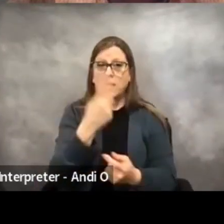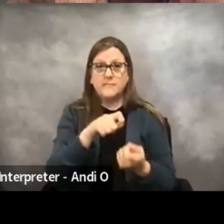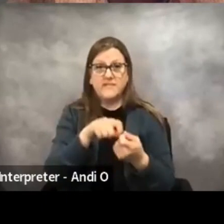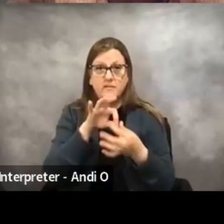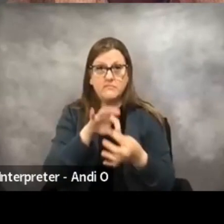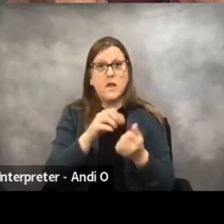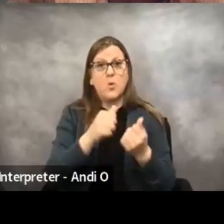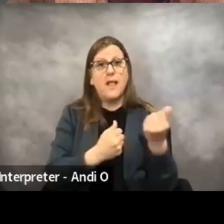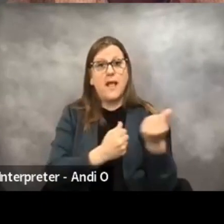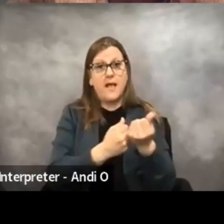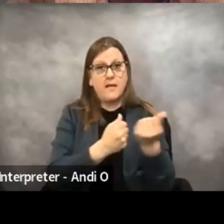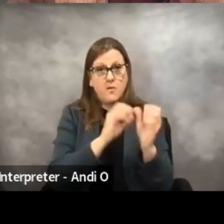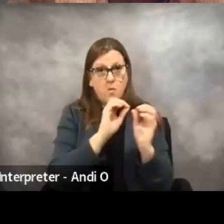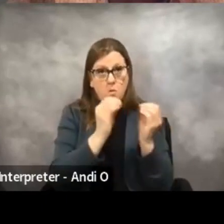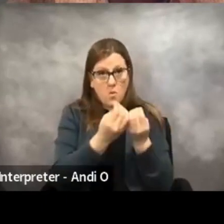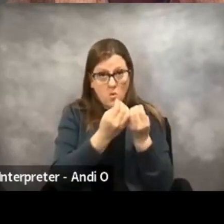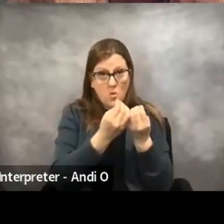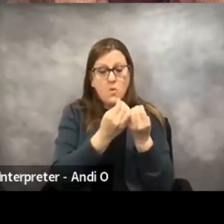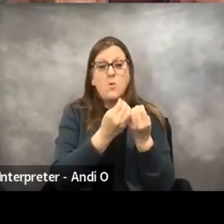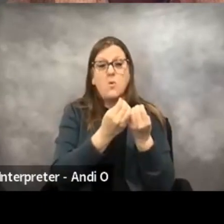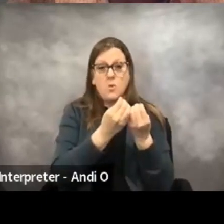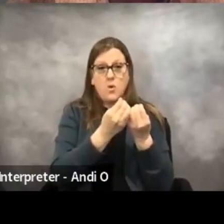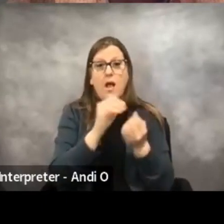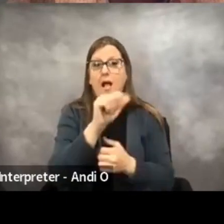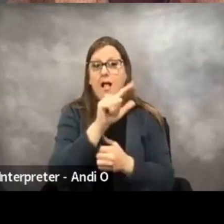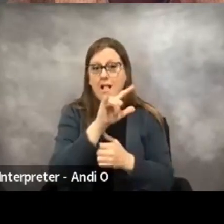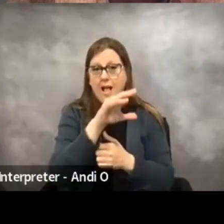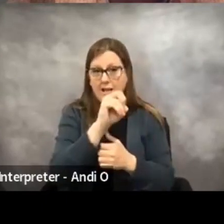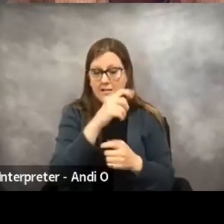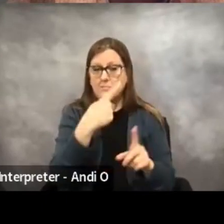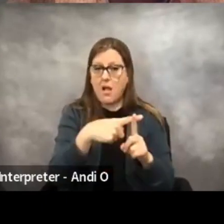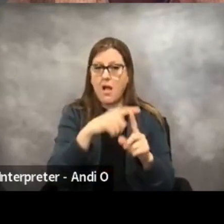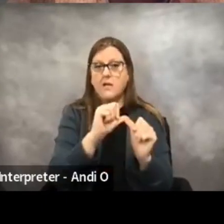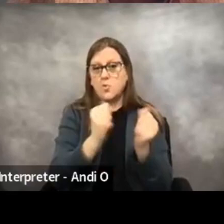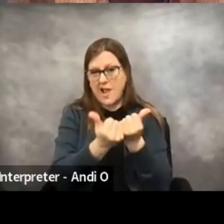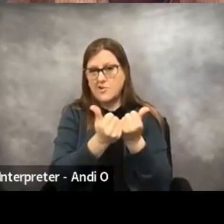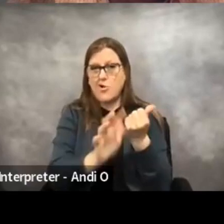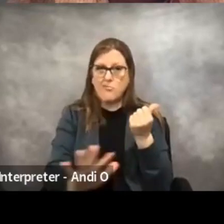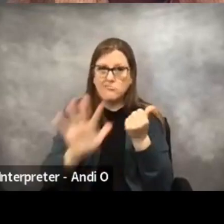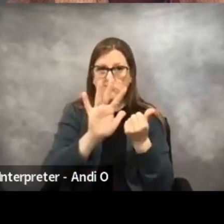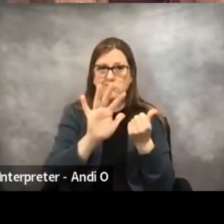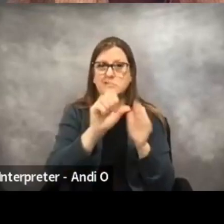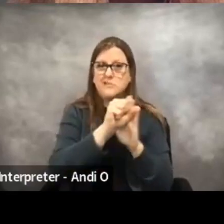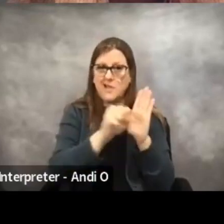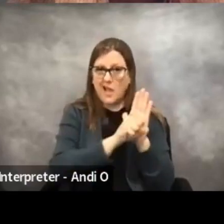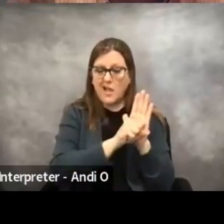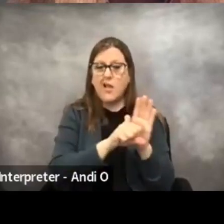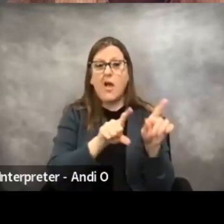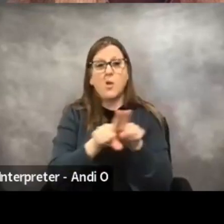organizations, both alliances and associations across states. And the other is a list of state